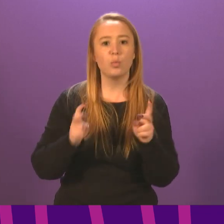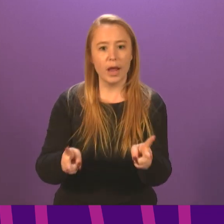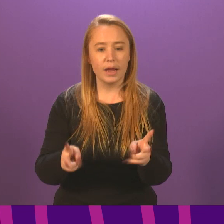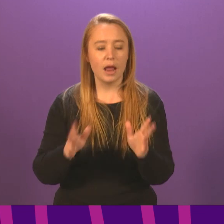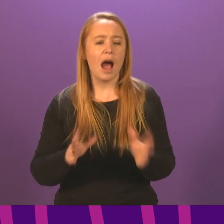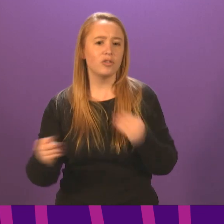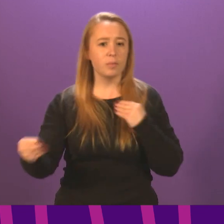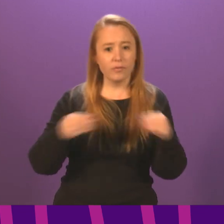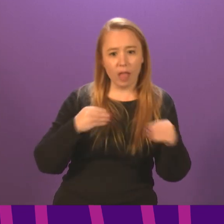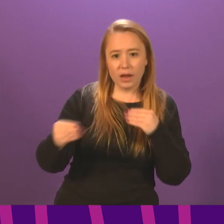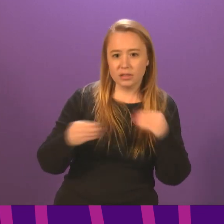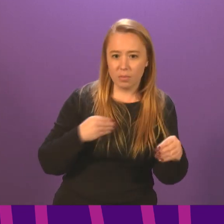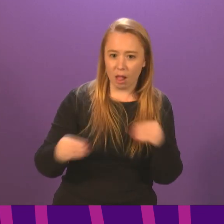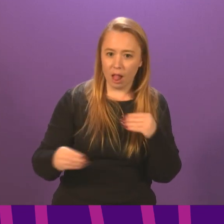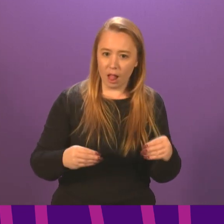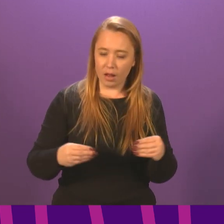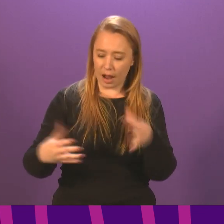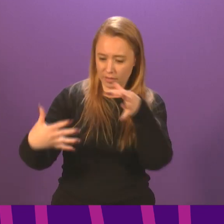as our understanding of all those factors continues to develop.